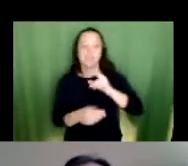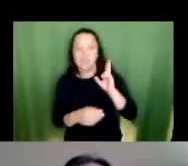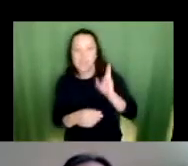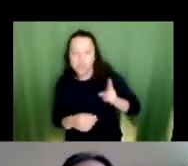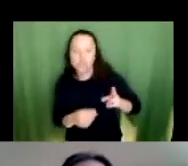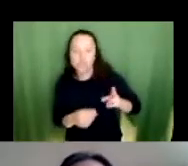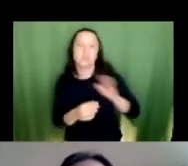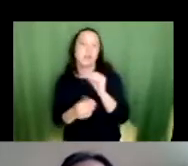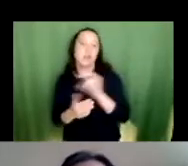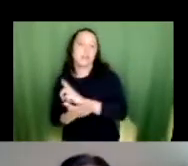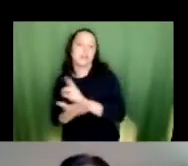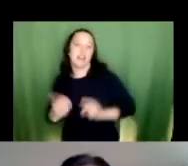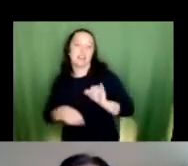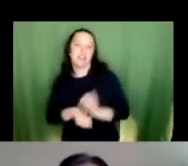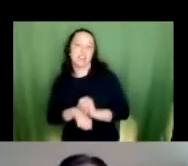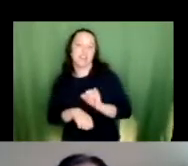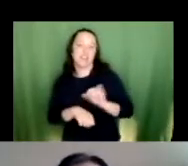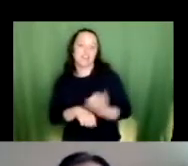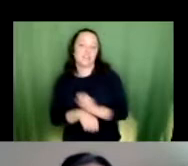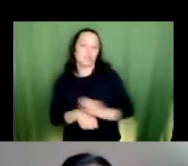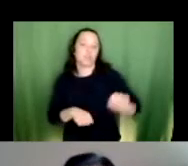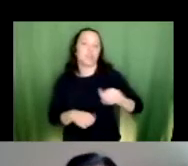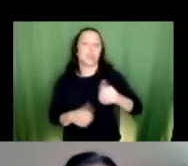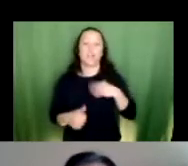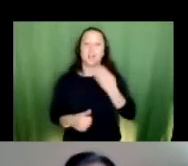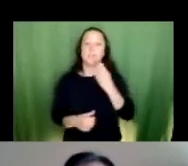She has a BA in Art History and Comparative Literature